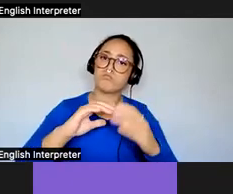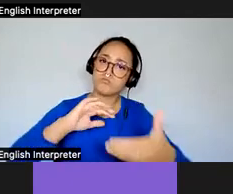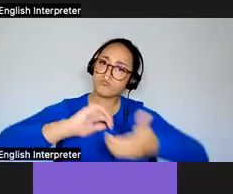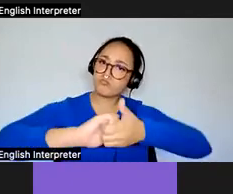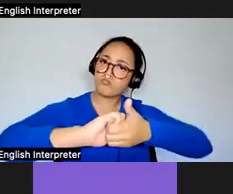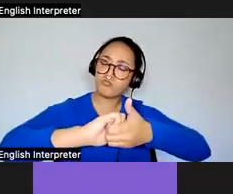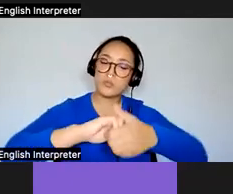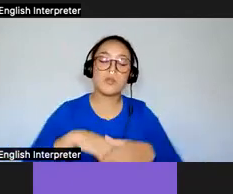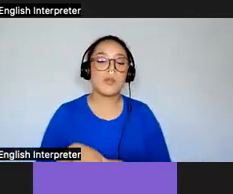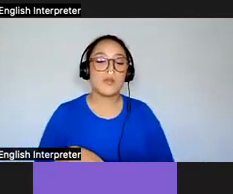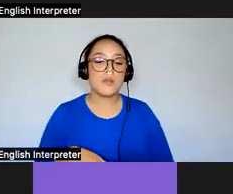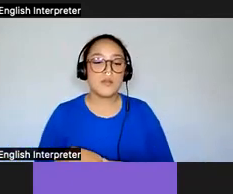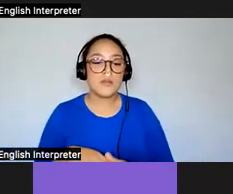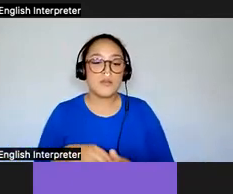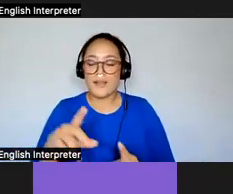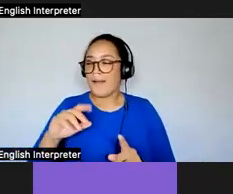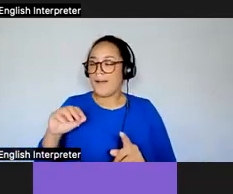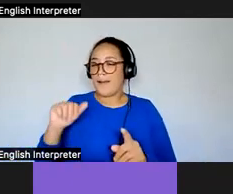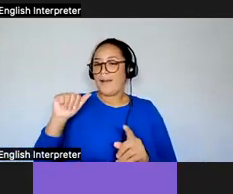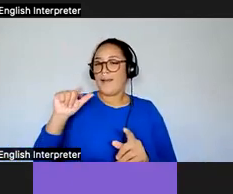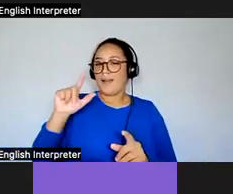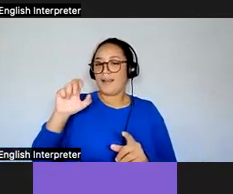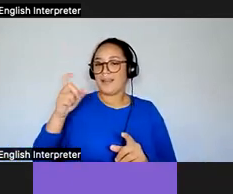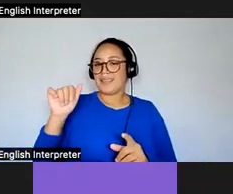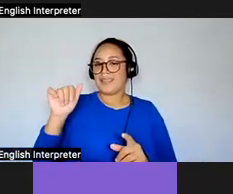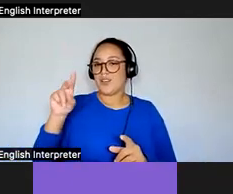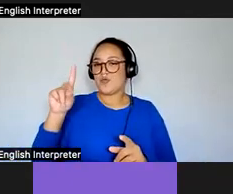to ask my colleague, Alexandra to that who's listening in right now.